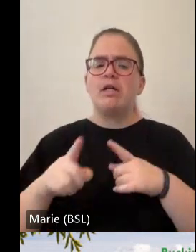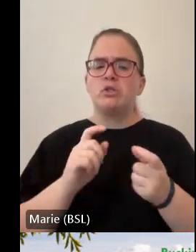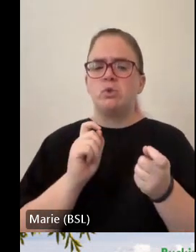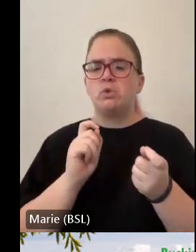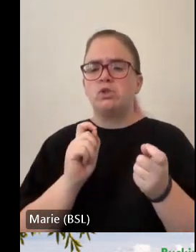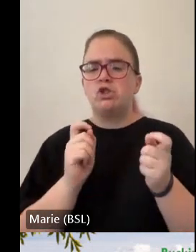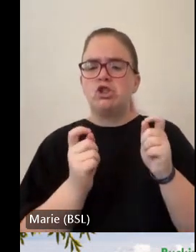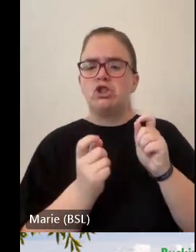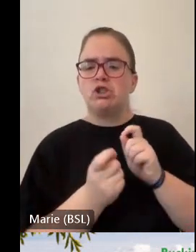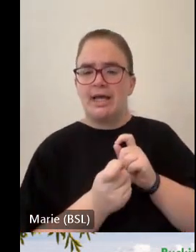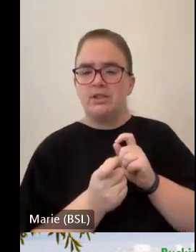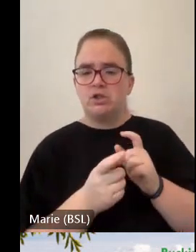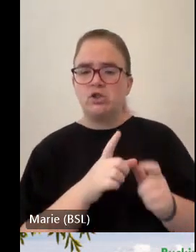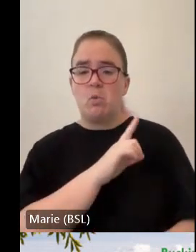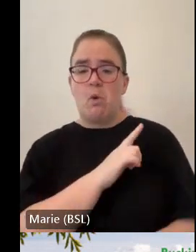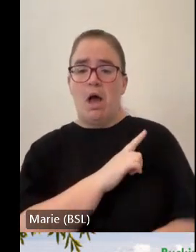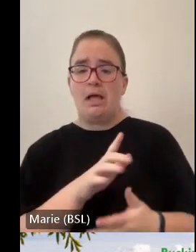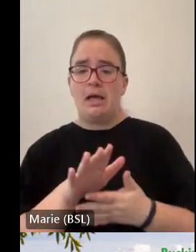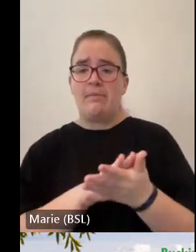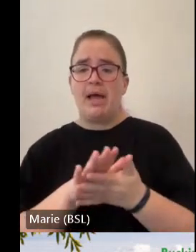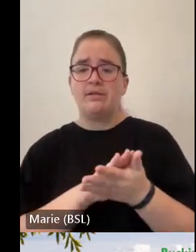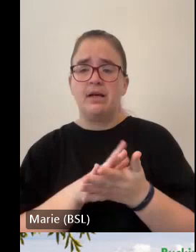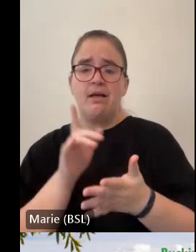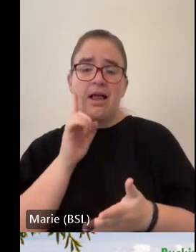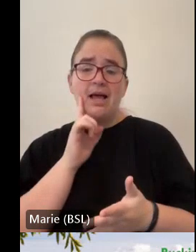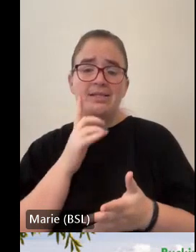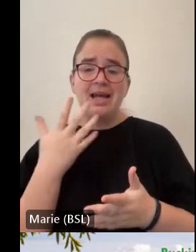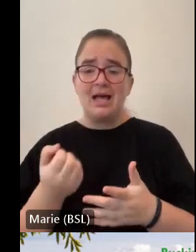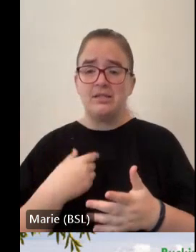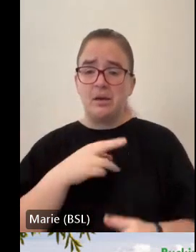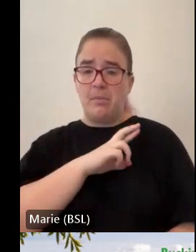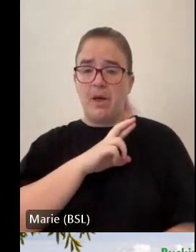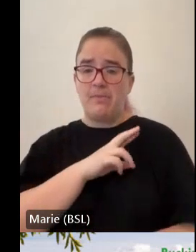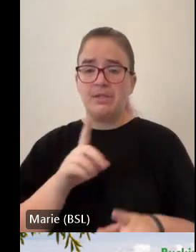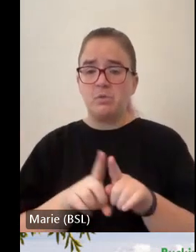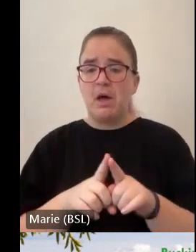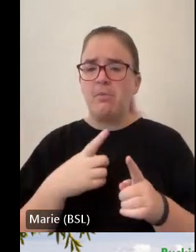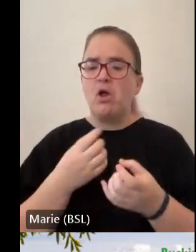that she had a sense of purpose again, but wasn't losing money in the process.